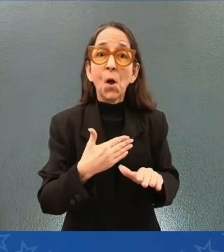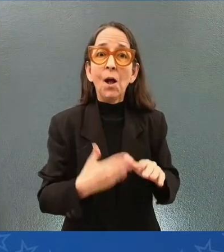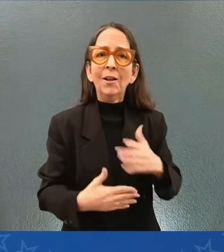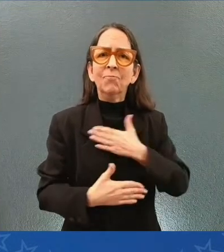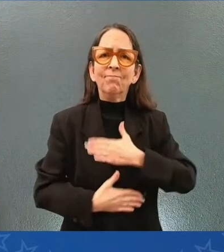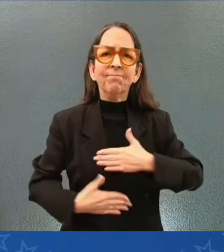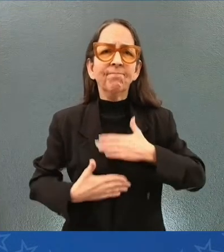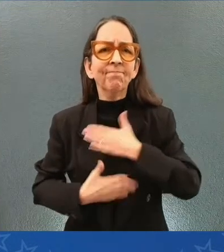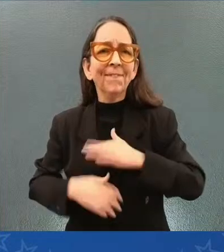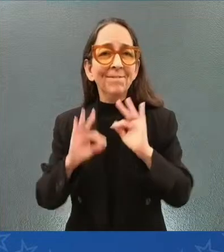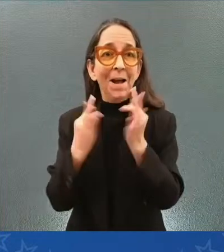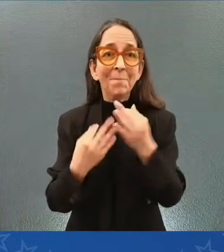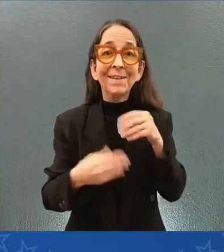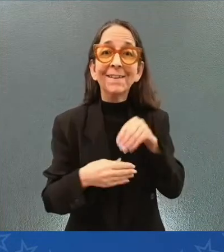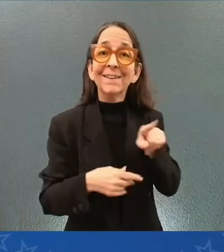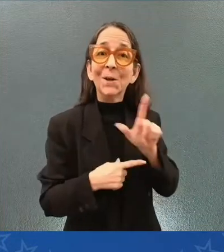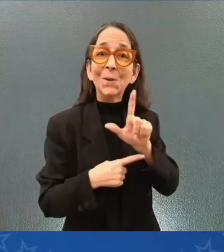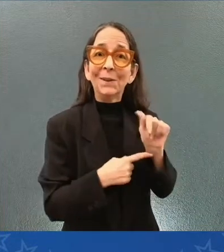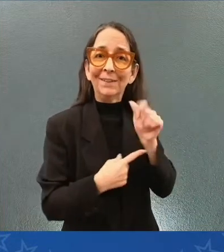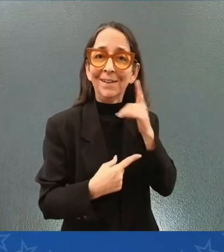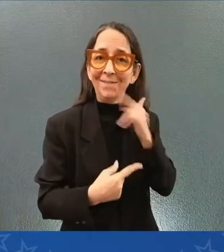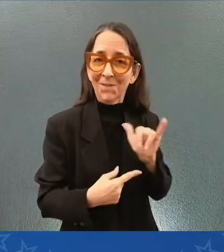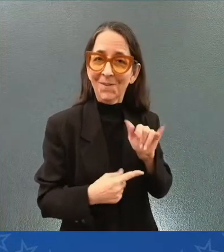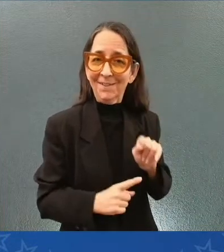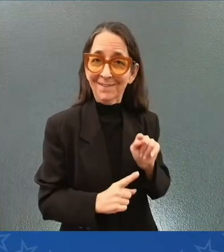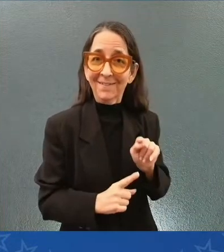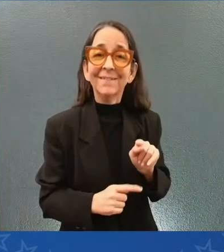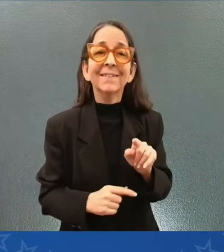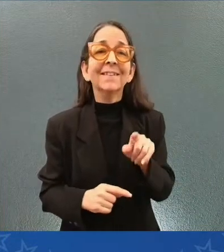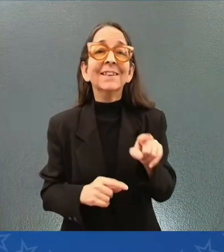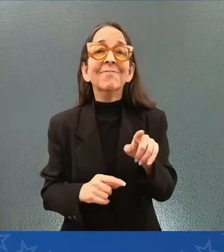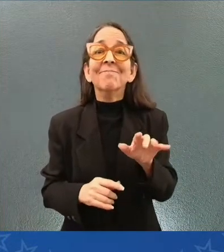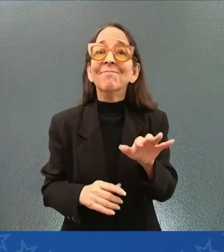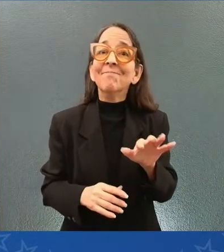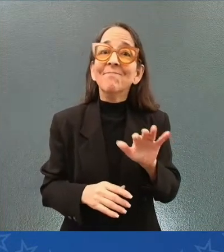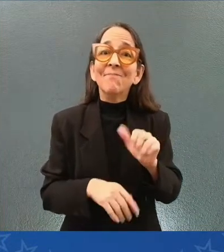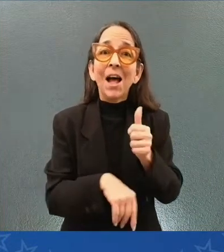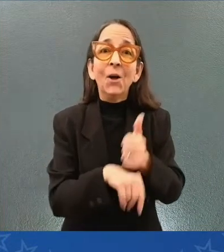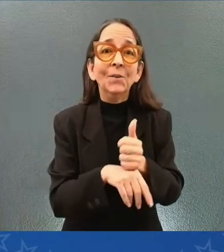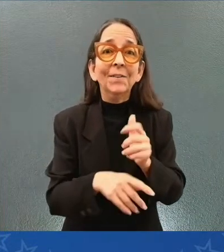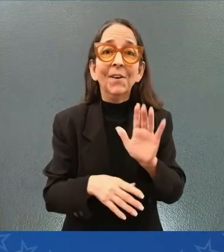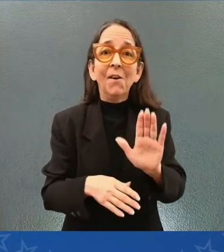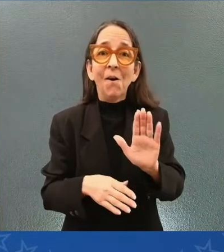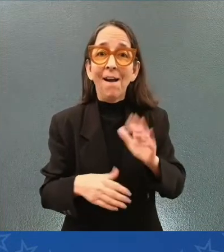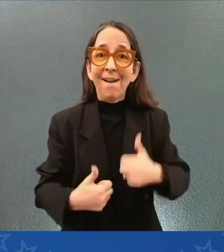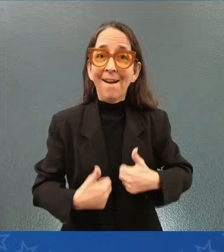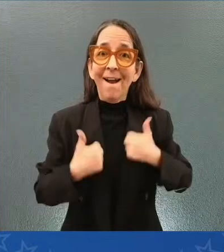George Stevens Jr. found his own purpose as a storyteller. As a young aide in the Kennedy administration,